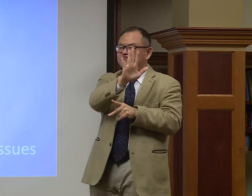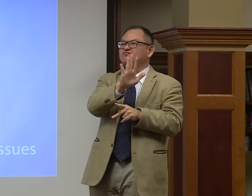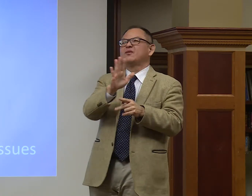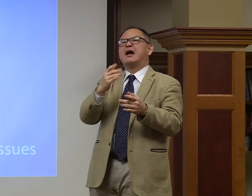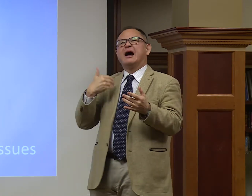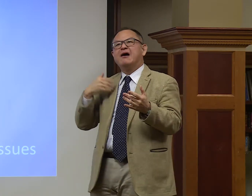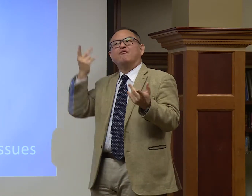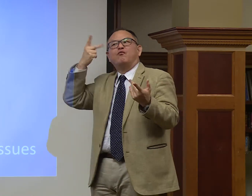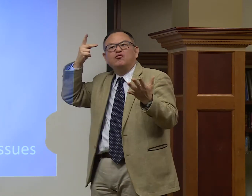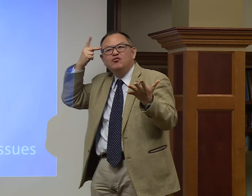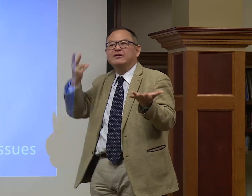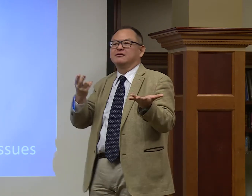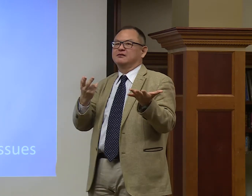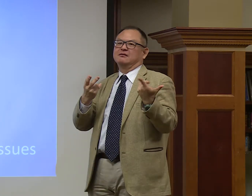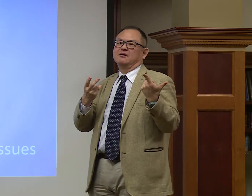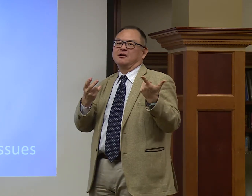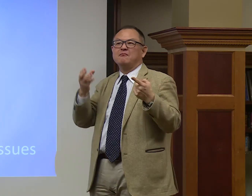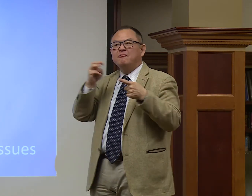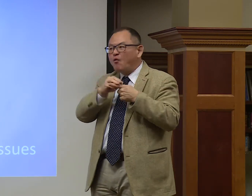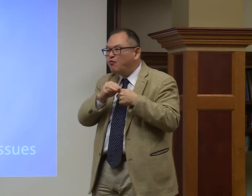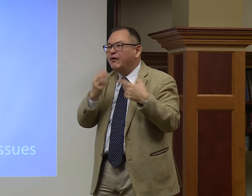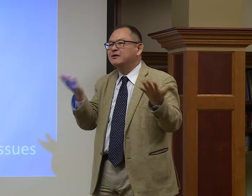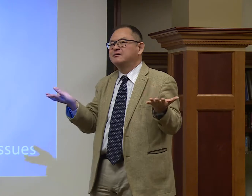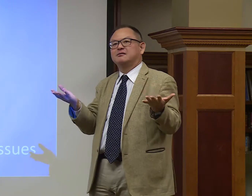but it's not taken over completely.